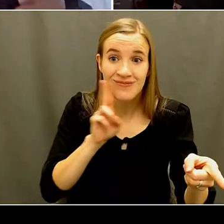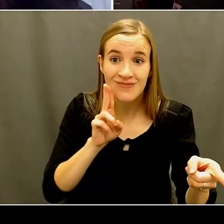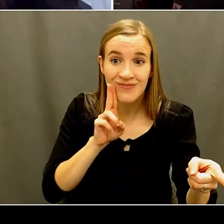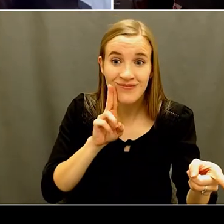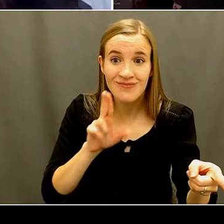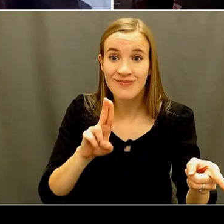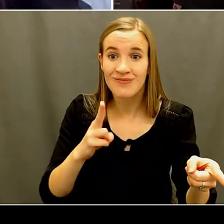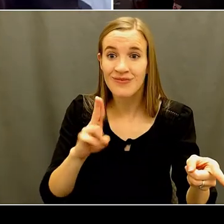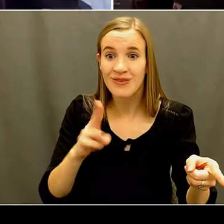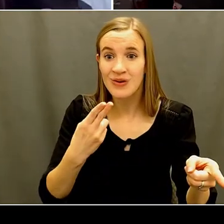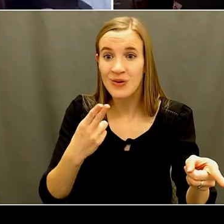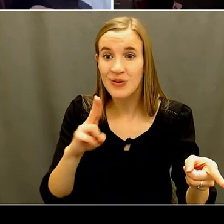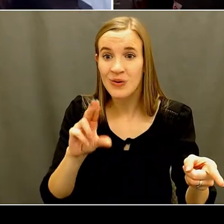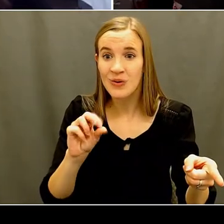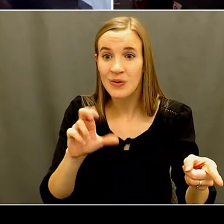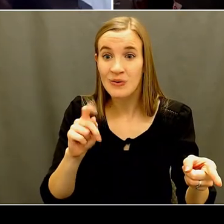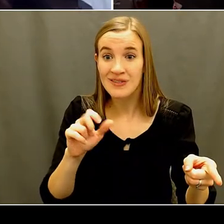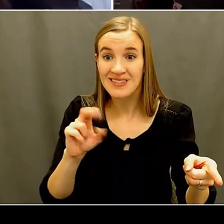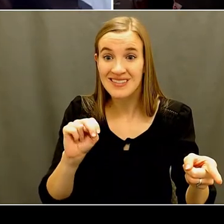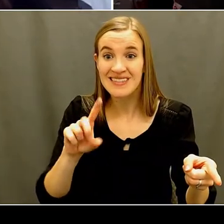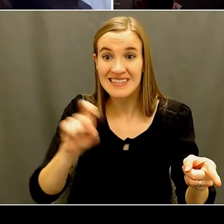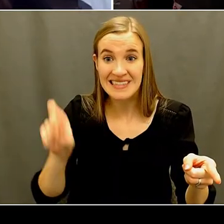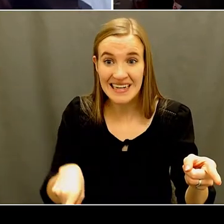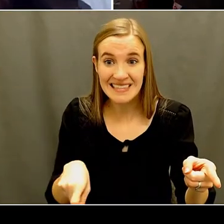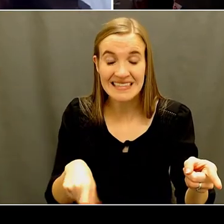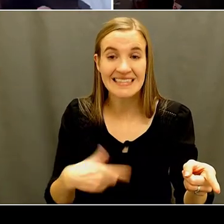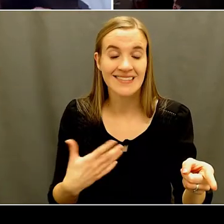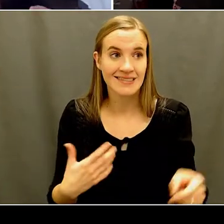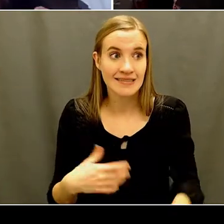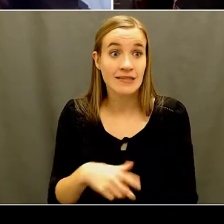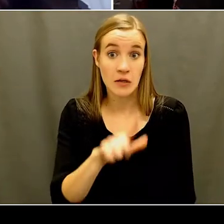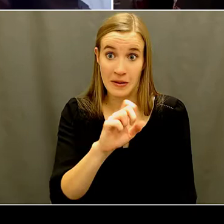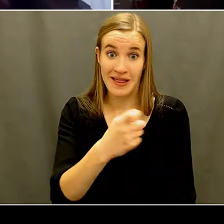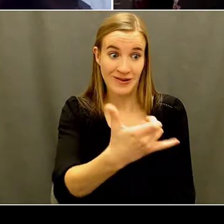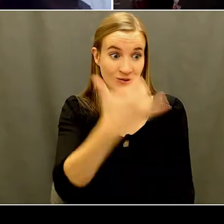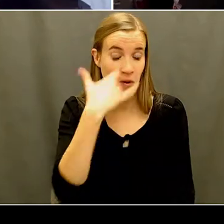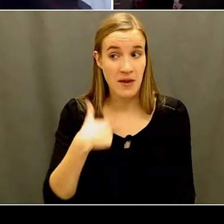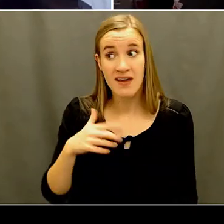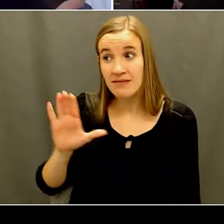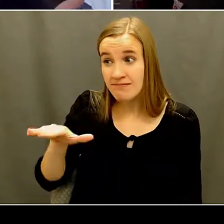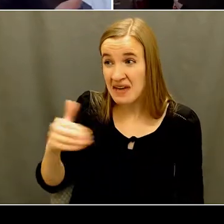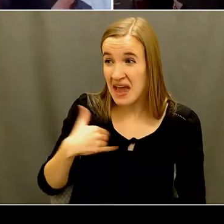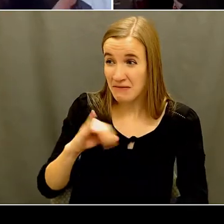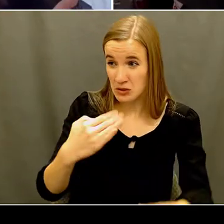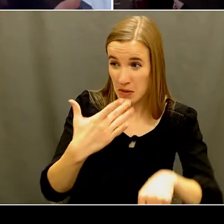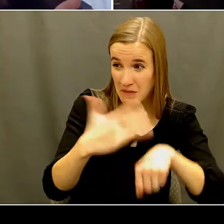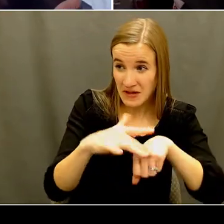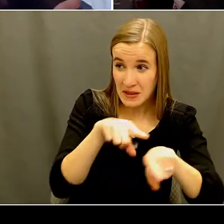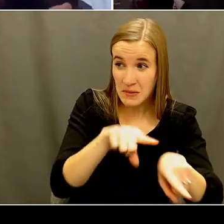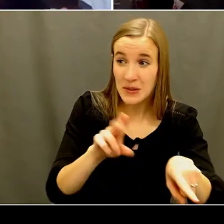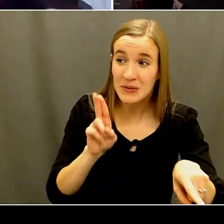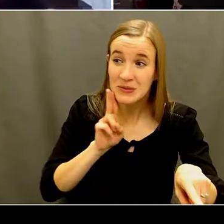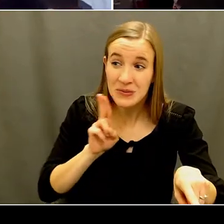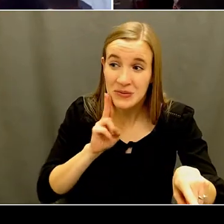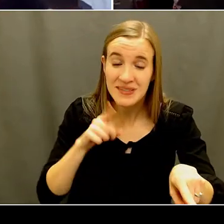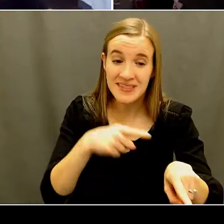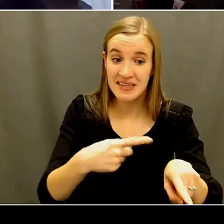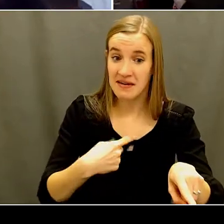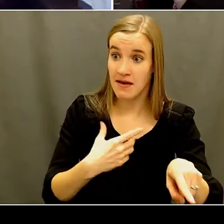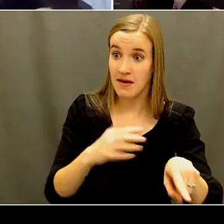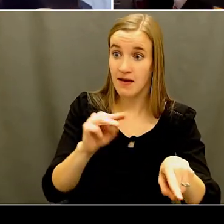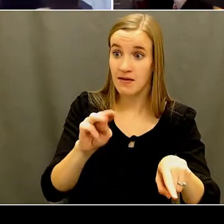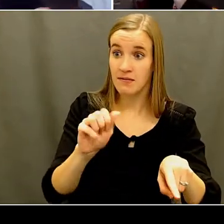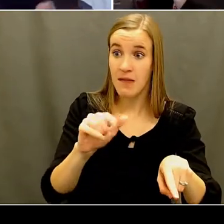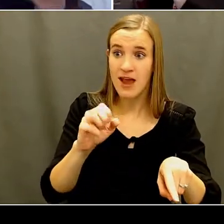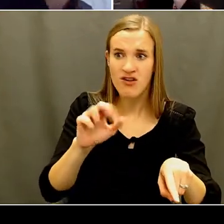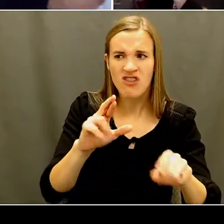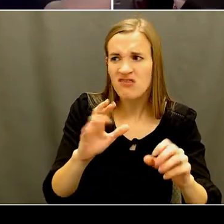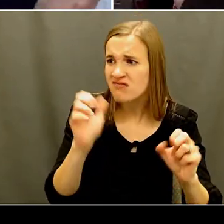talk to him. And I thought, Houston, what? Texas? And I don't drive